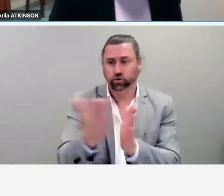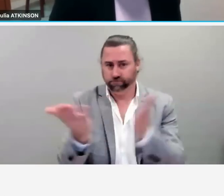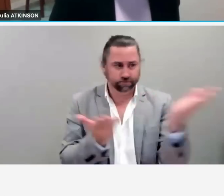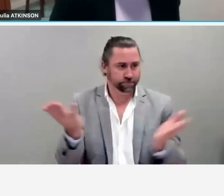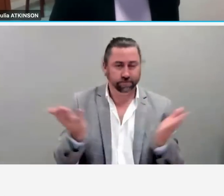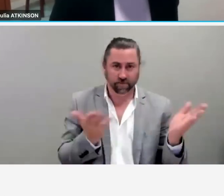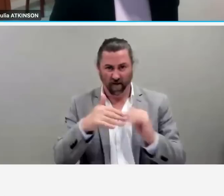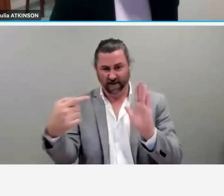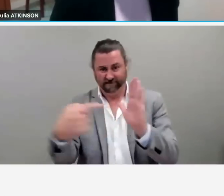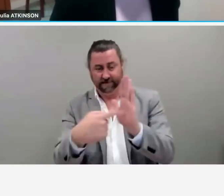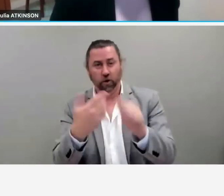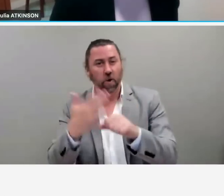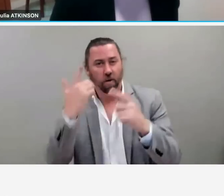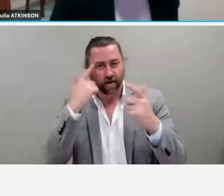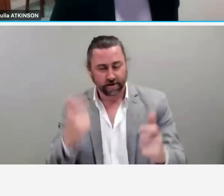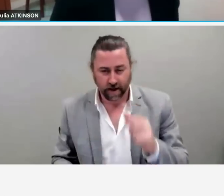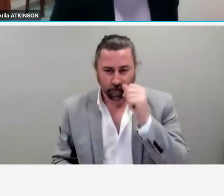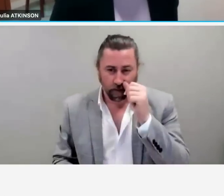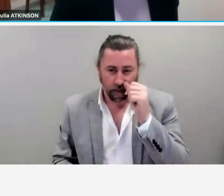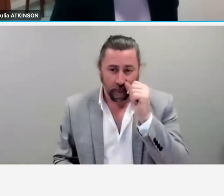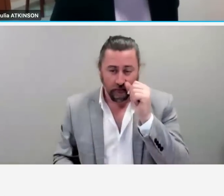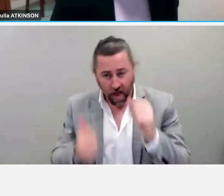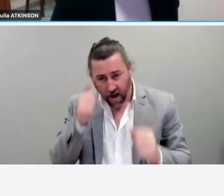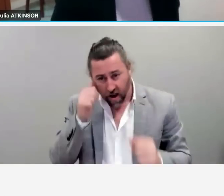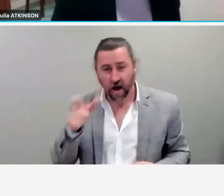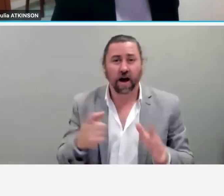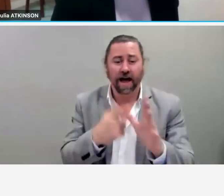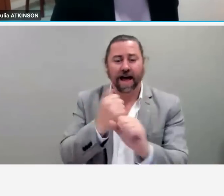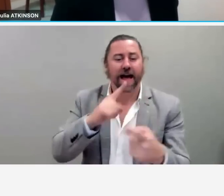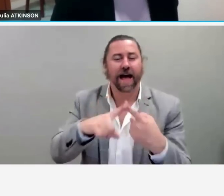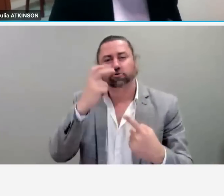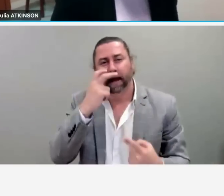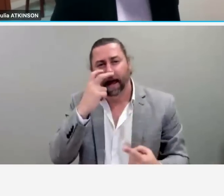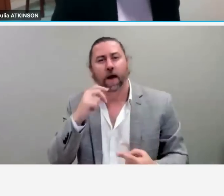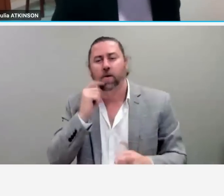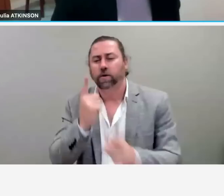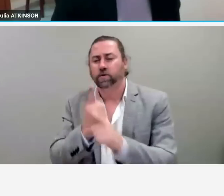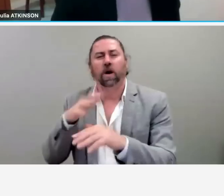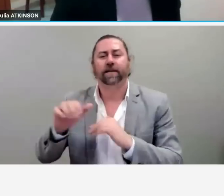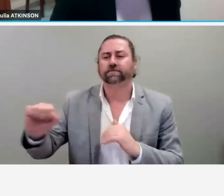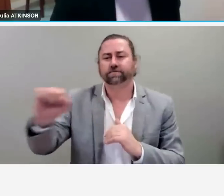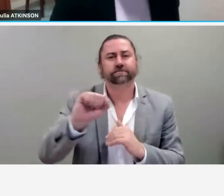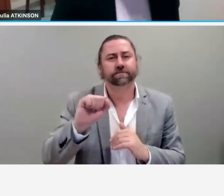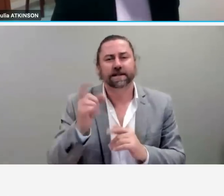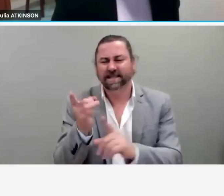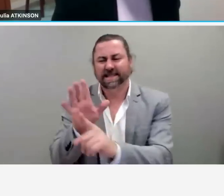We also know that we owe existing aged care recipients a session on self-management and we've been promising that for a while so we're going to aim